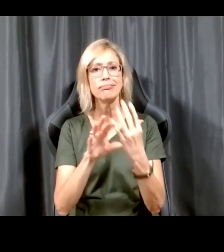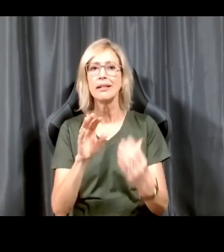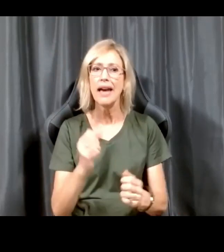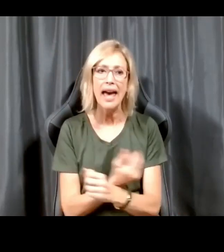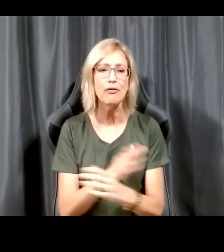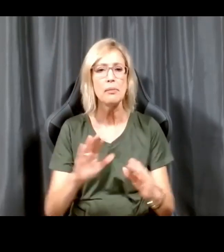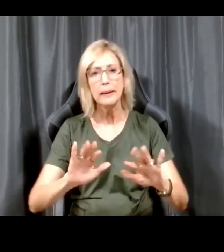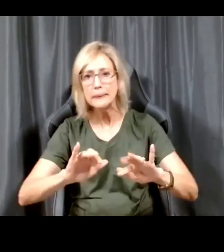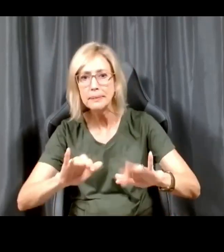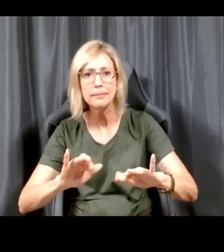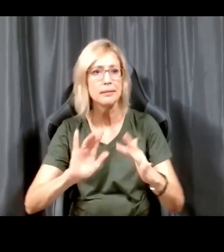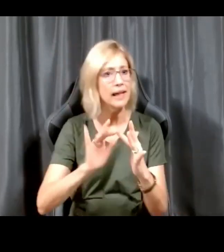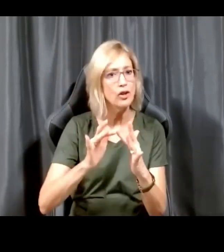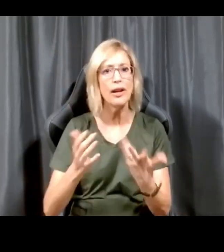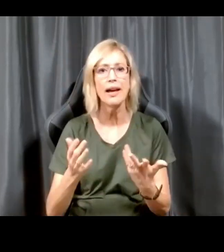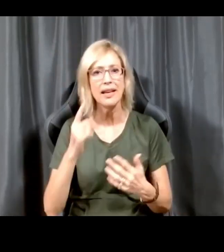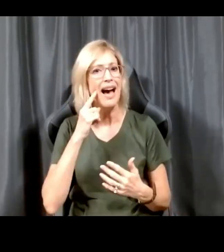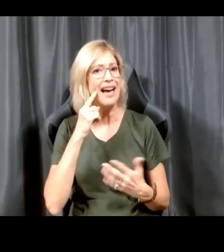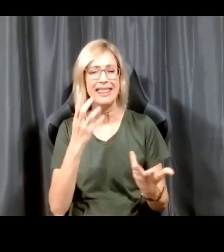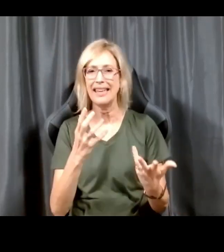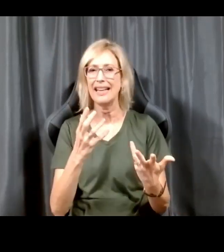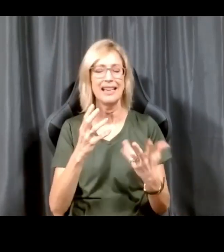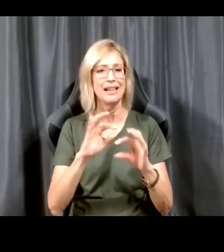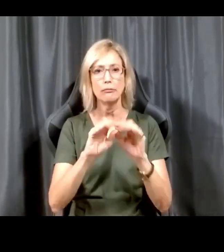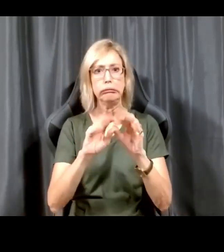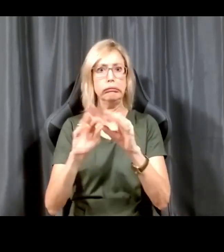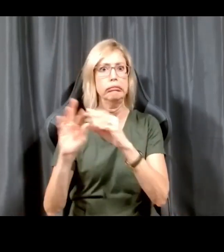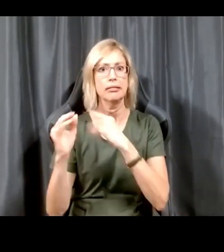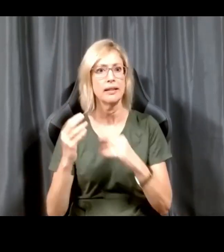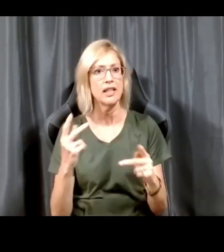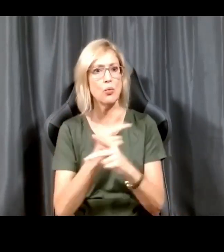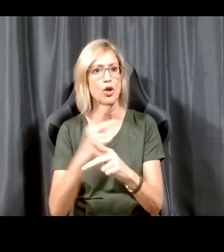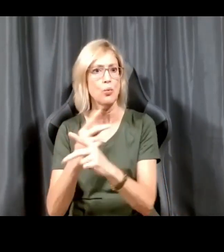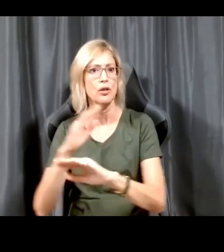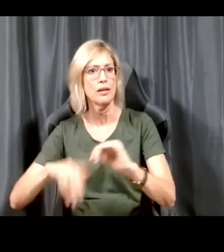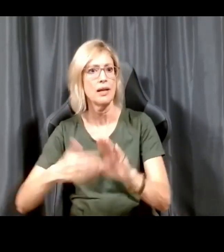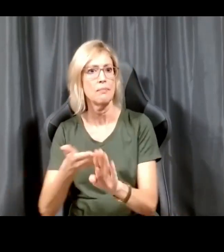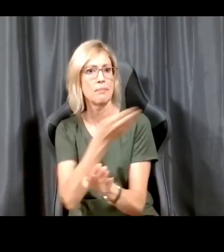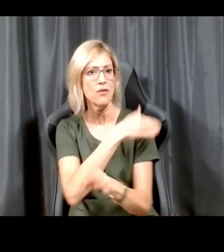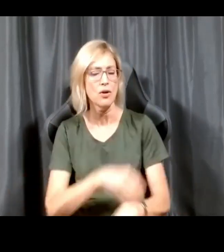I think the internet is really getting more worse than before. But thank you.